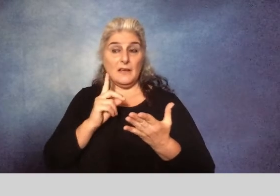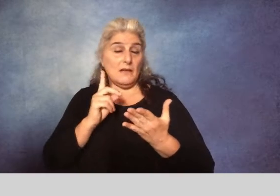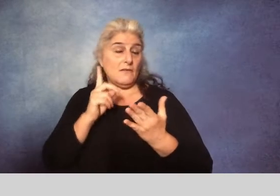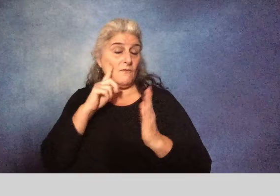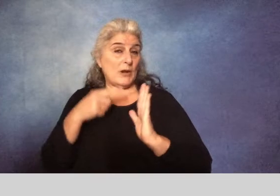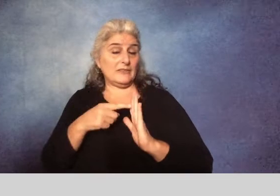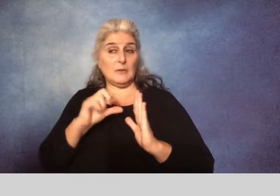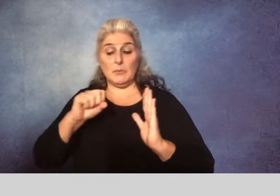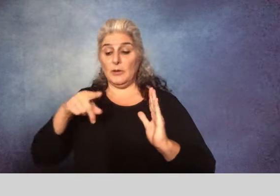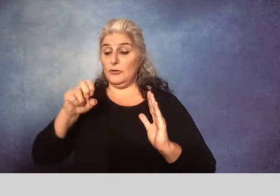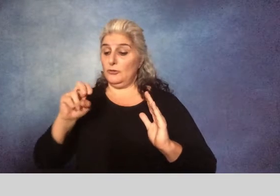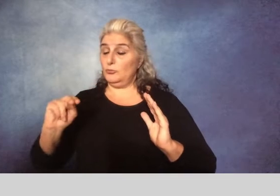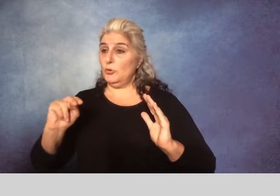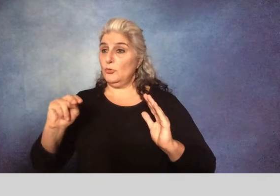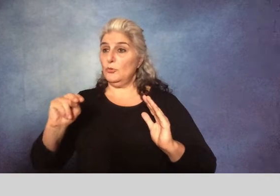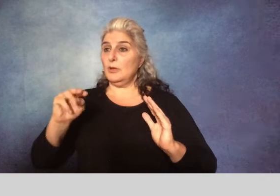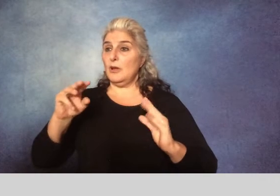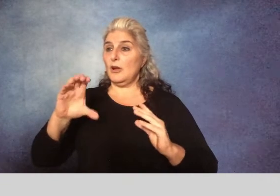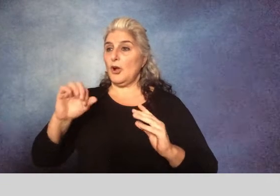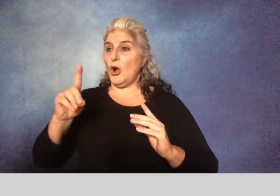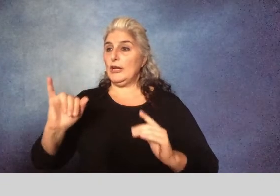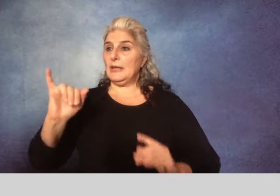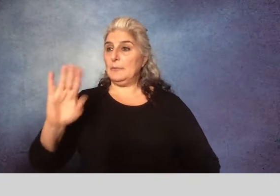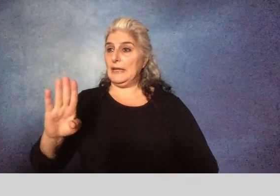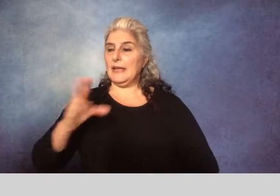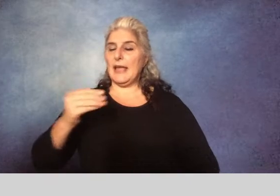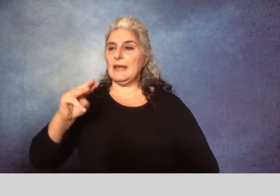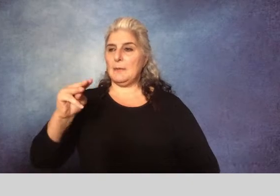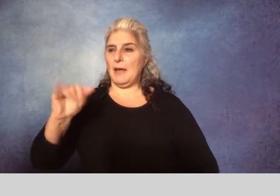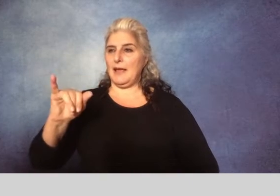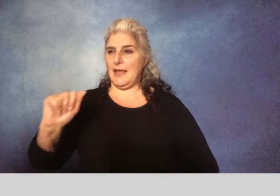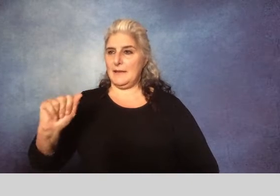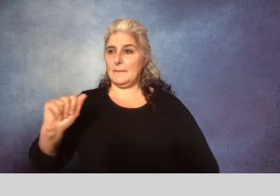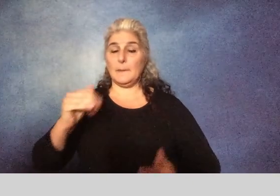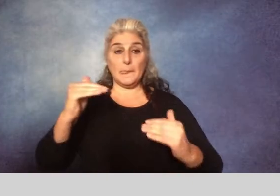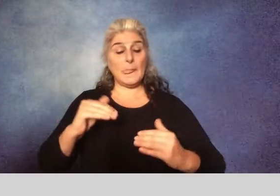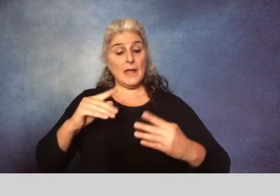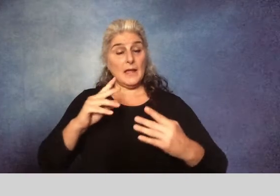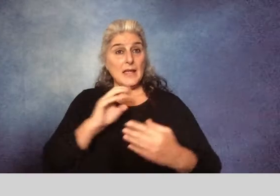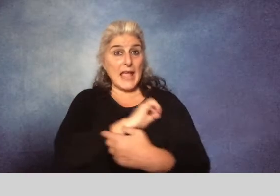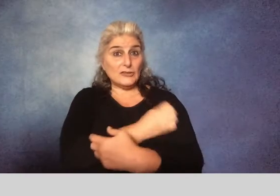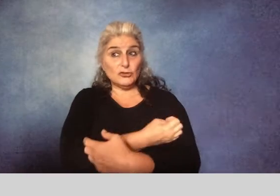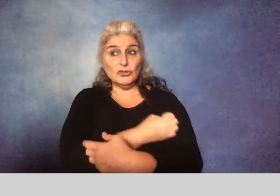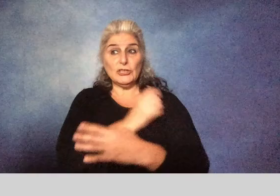like Spoon, Cardi B and M.I.A. Energy refers to the intensity and activity of a song.